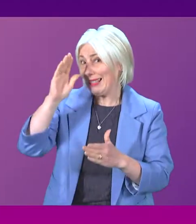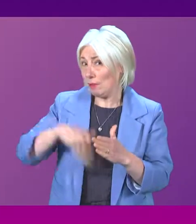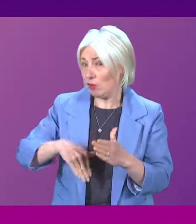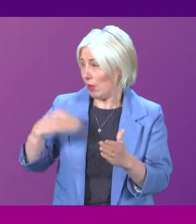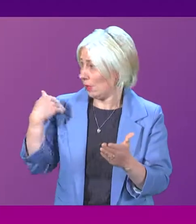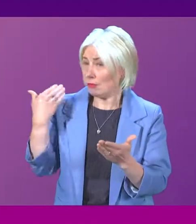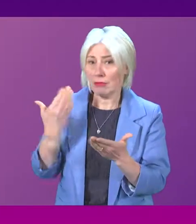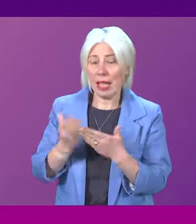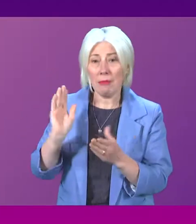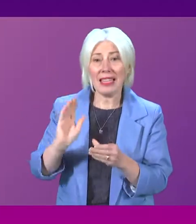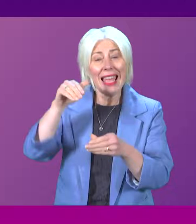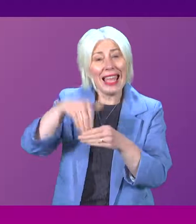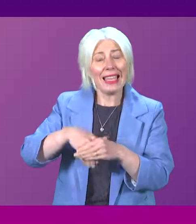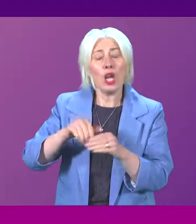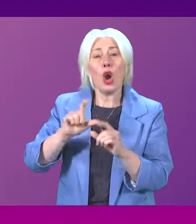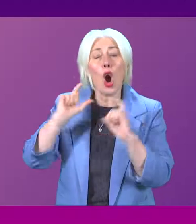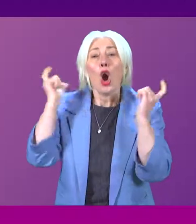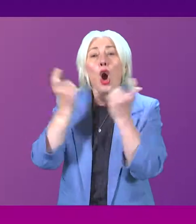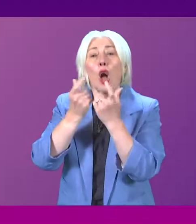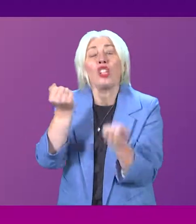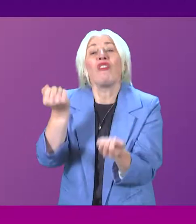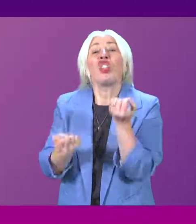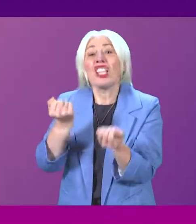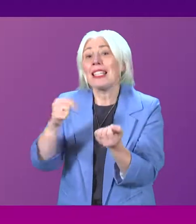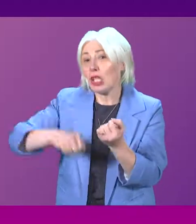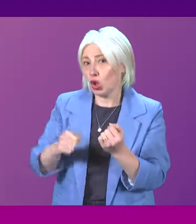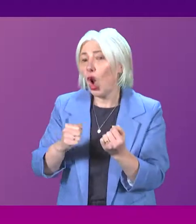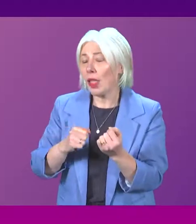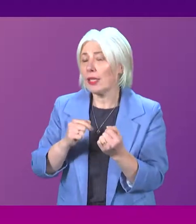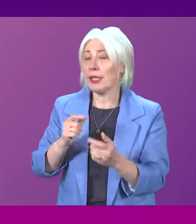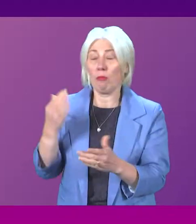senator of the College of Justice to the role of chair of the inquiry and will approach